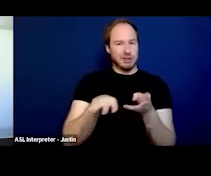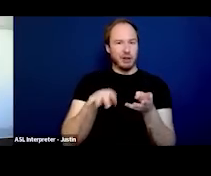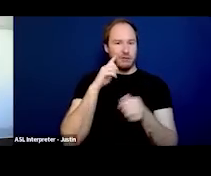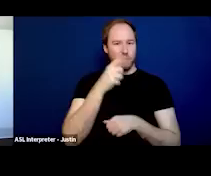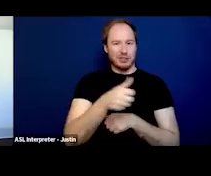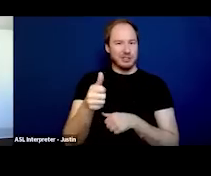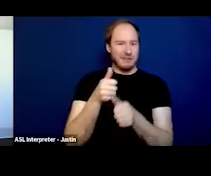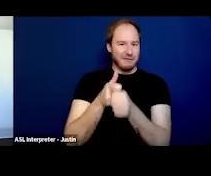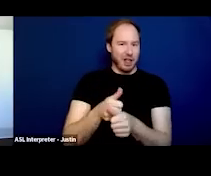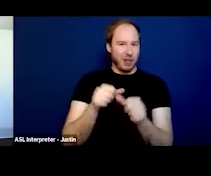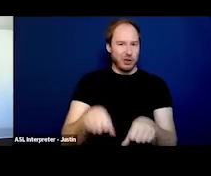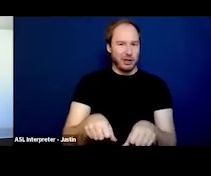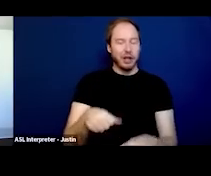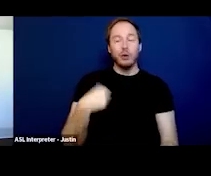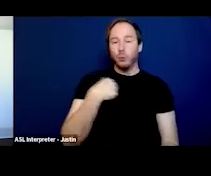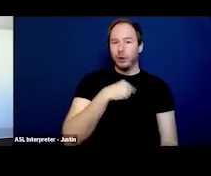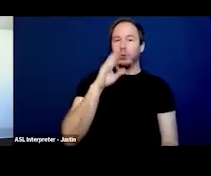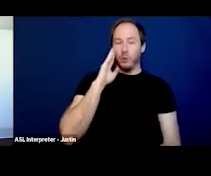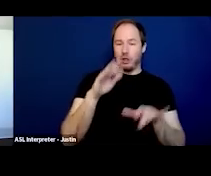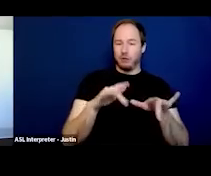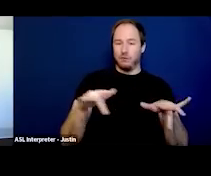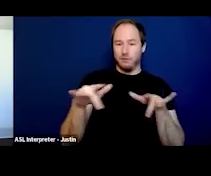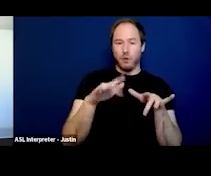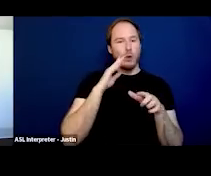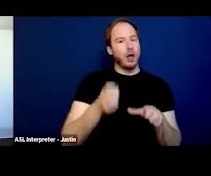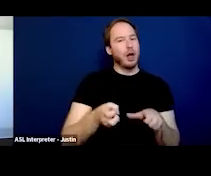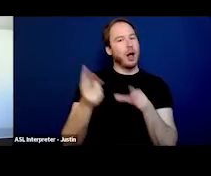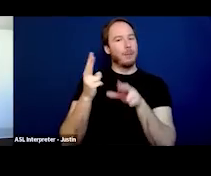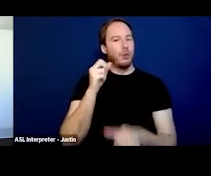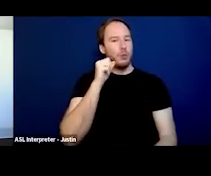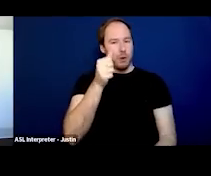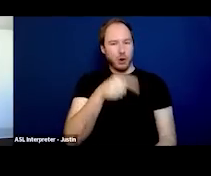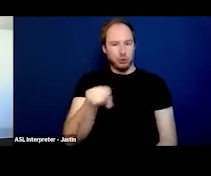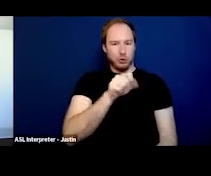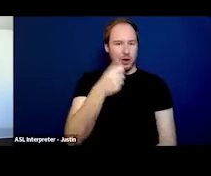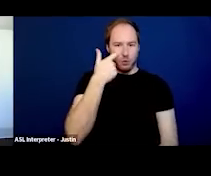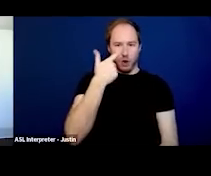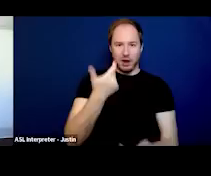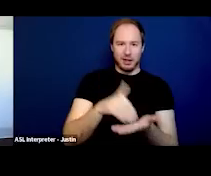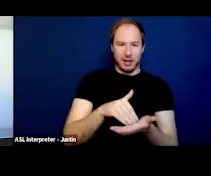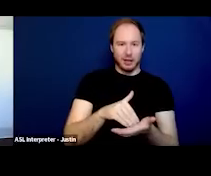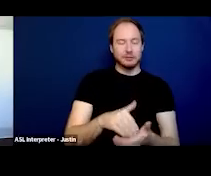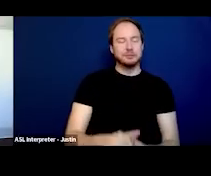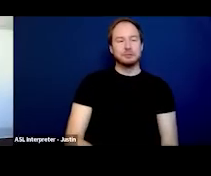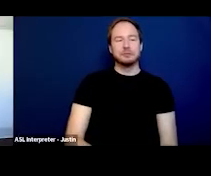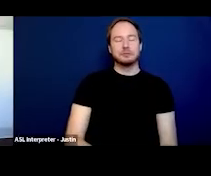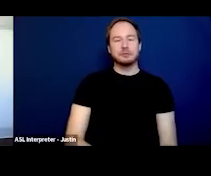We'll have a recording on the website tomorrow for you to view. At the end of the webinar,